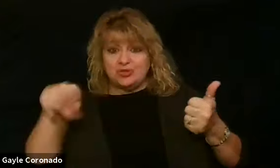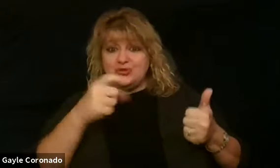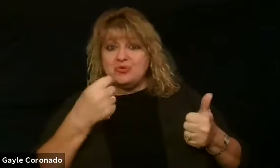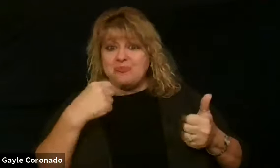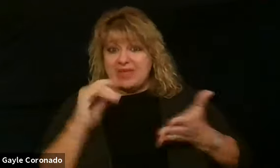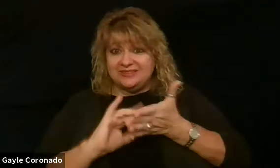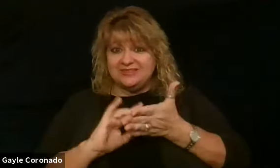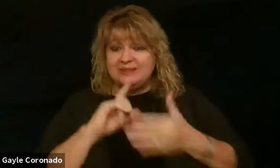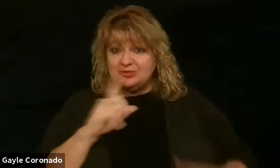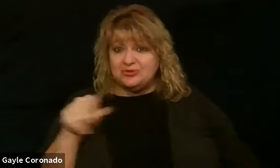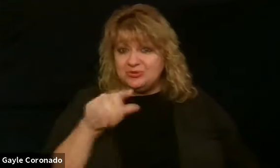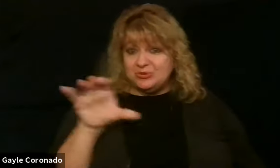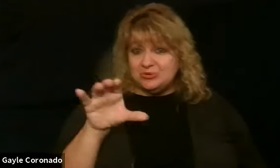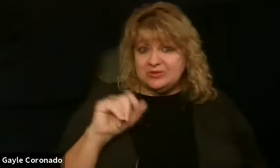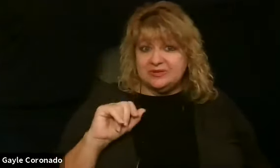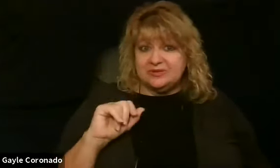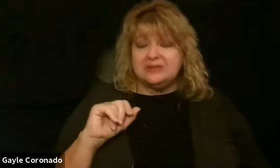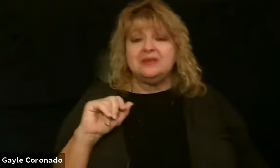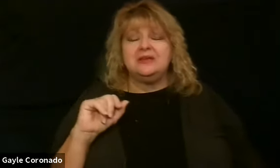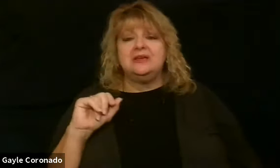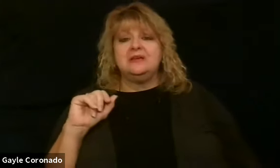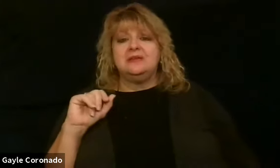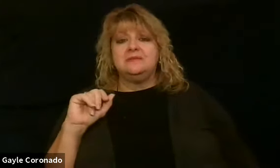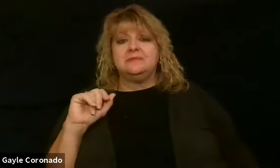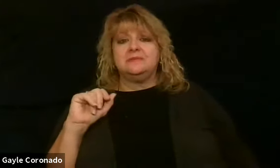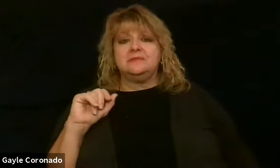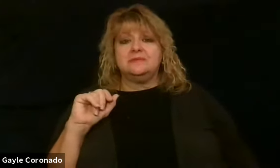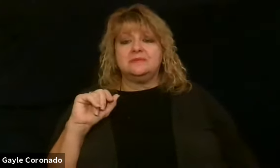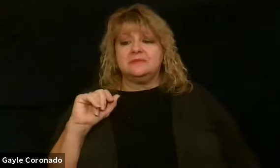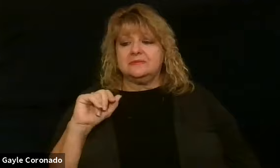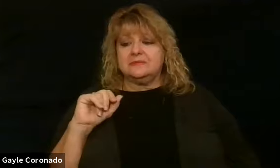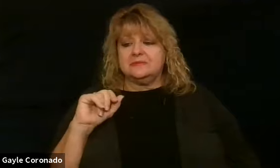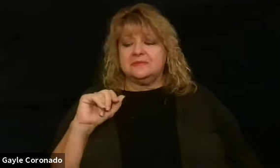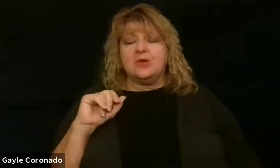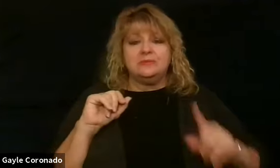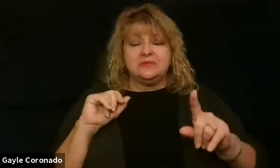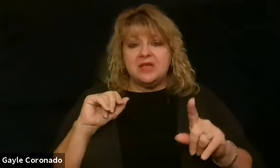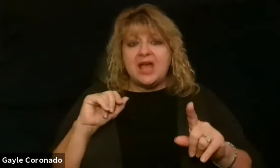I know that I'm very dependent on meds at well as well. I want to pause on 32 pills a day.